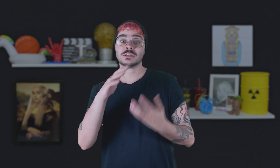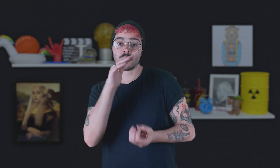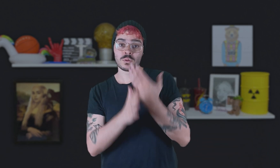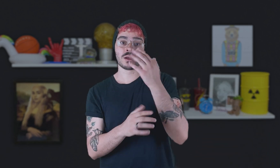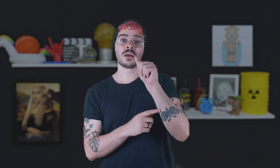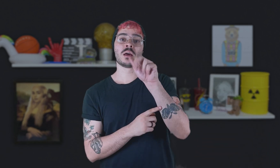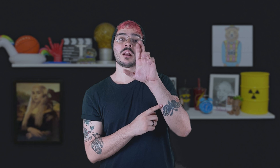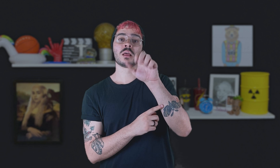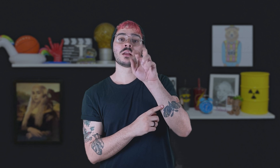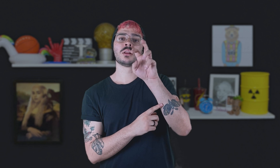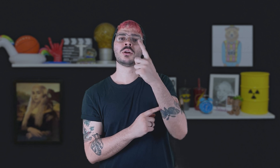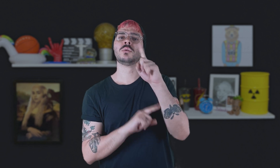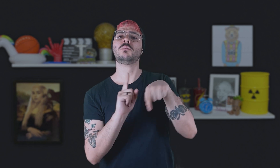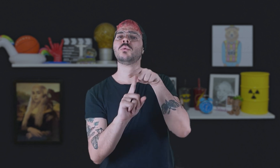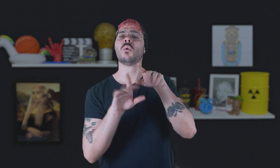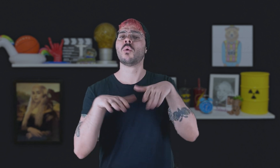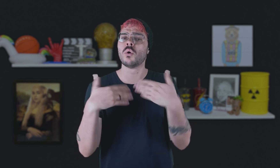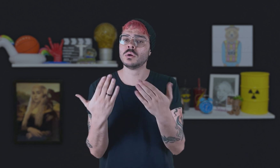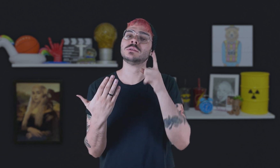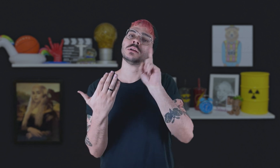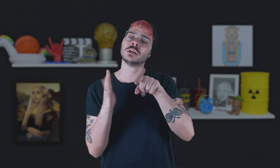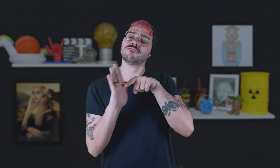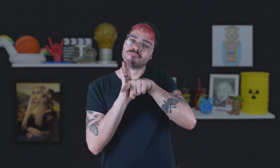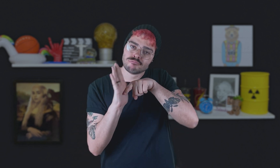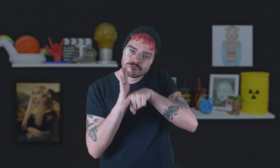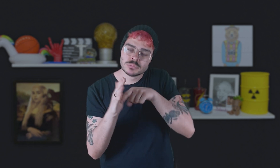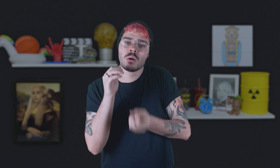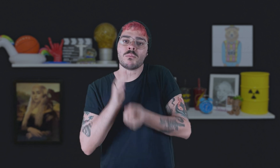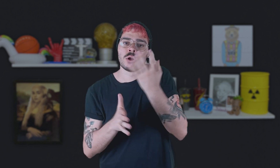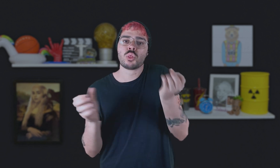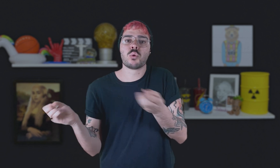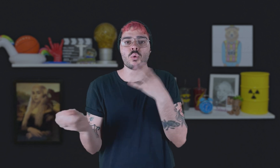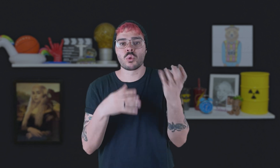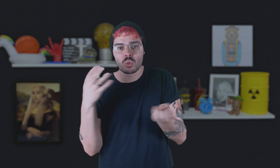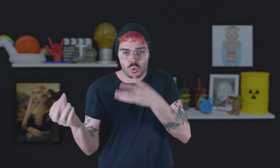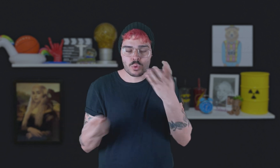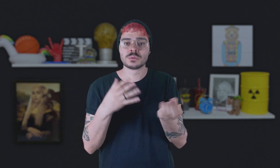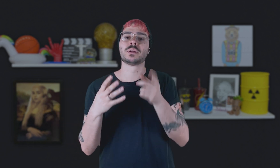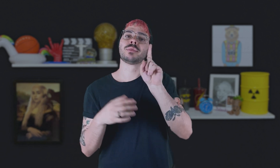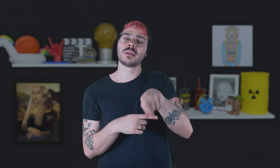It was to create and develop various projects